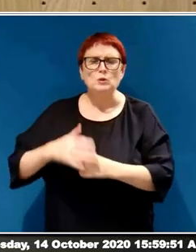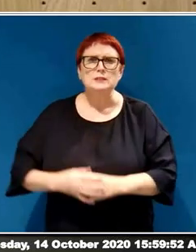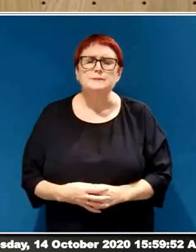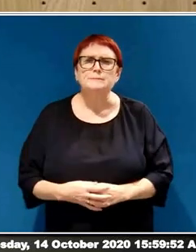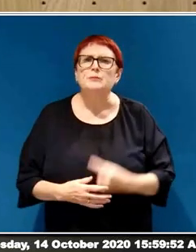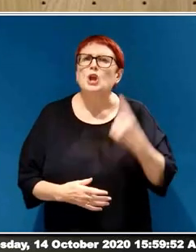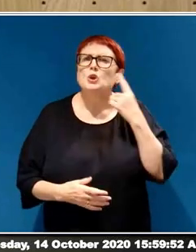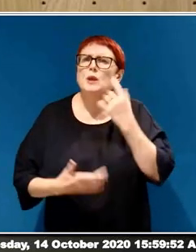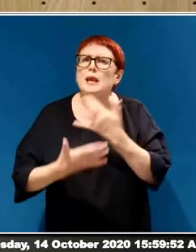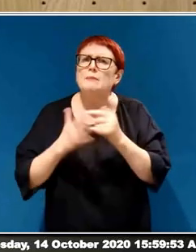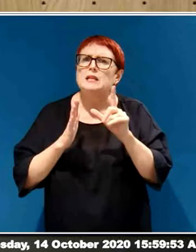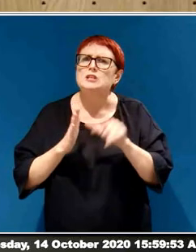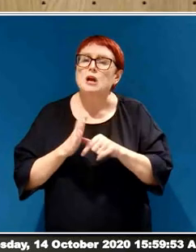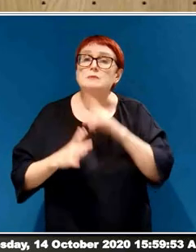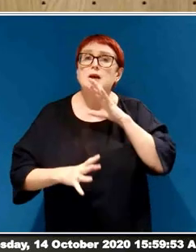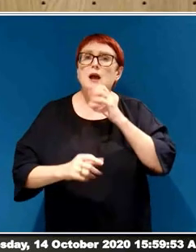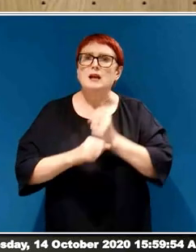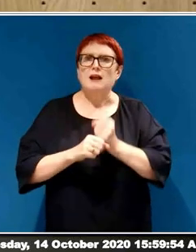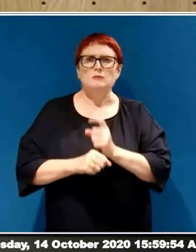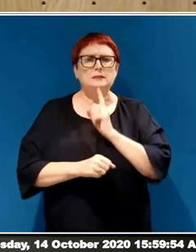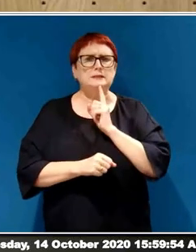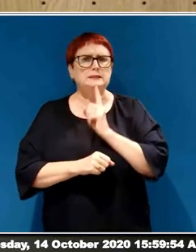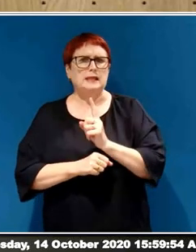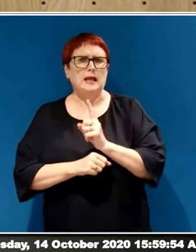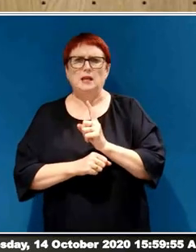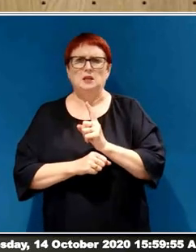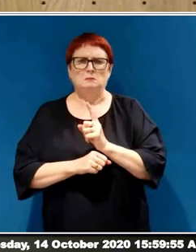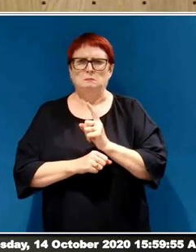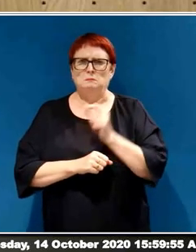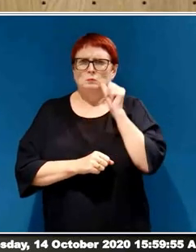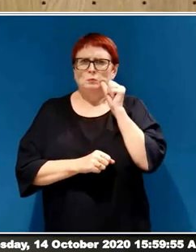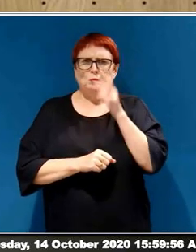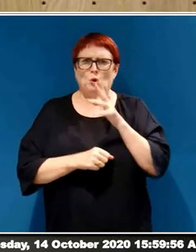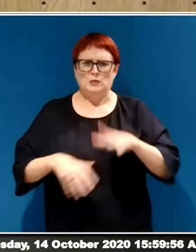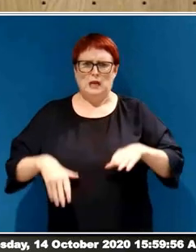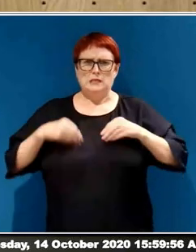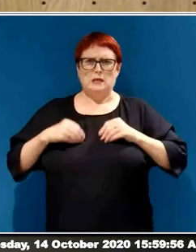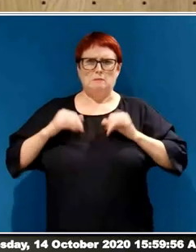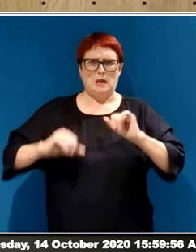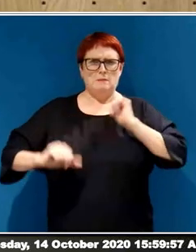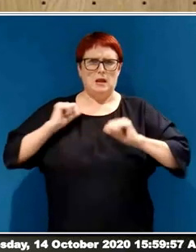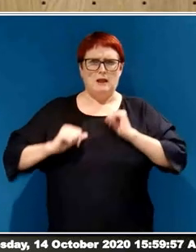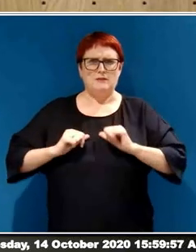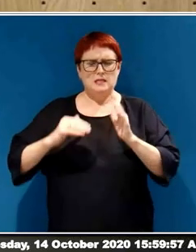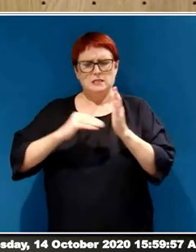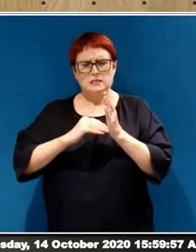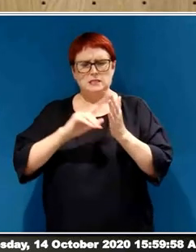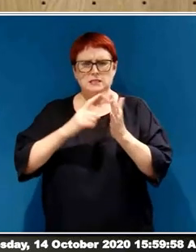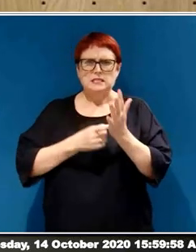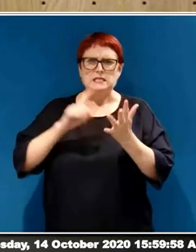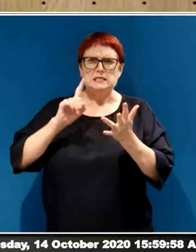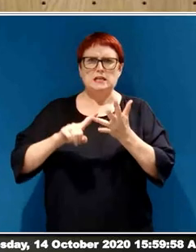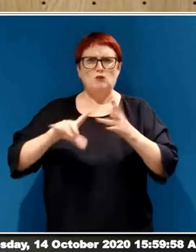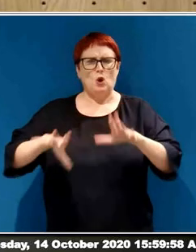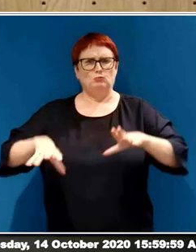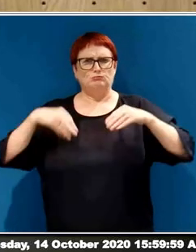commitment towards zero tolerance for behaviour, and zero tolerance and positive behaviour support don't go together.